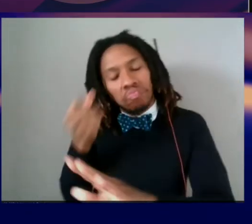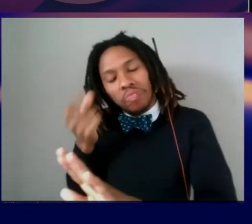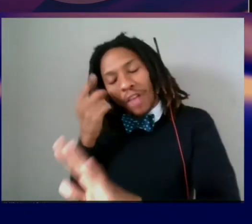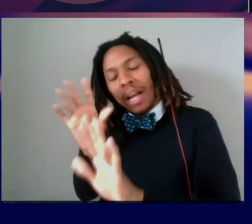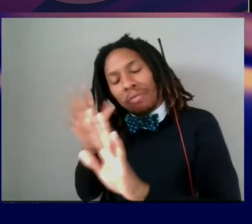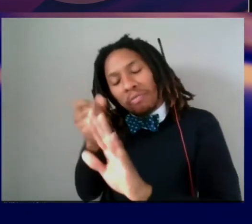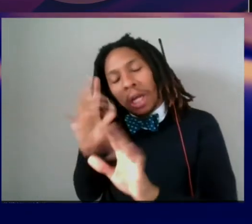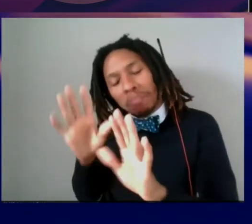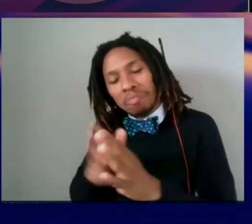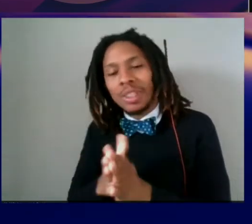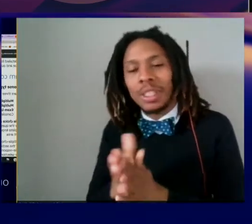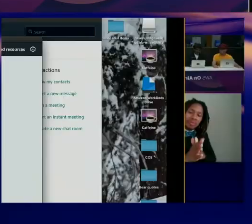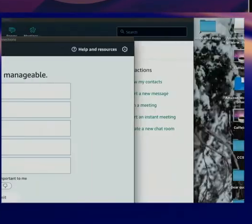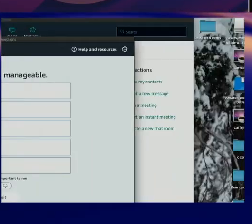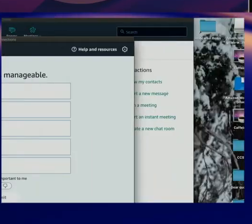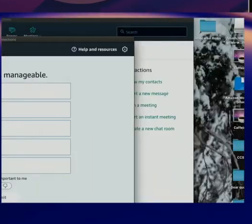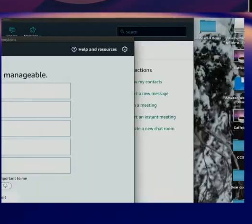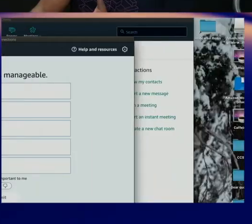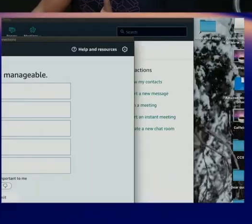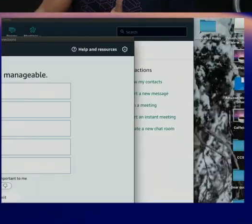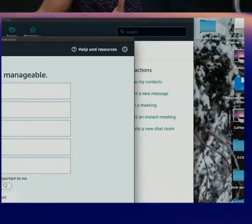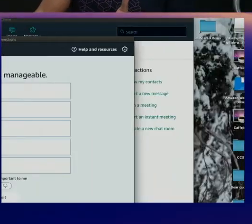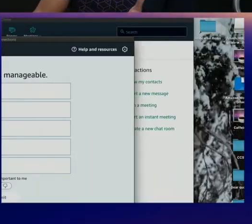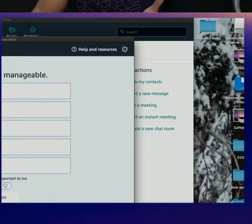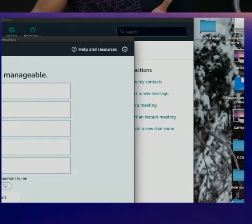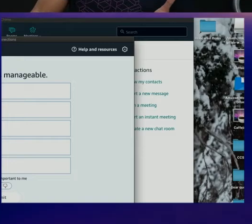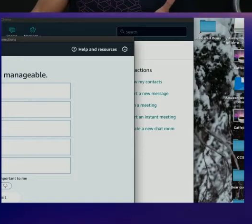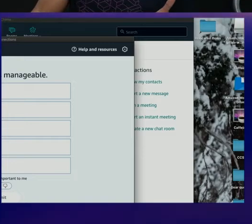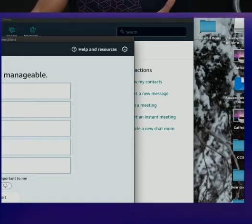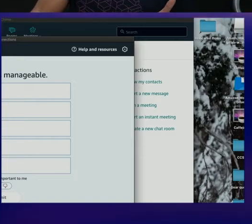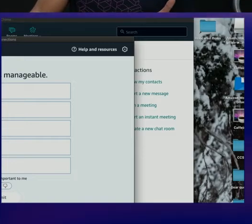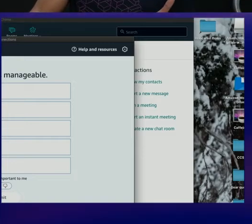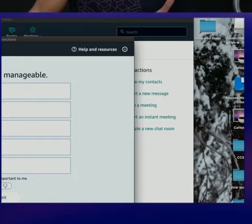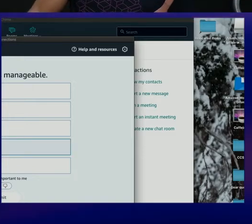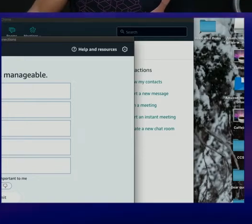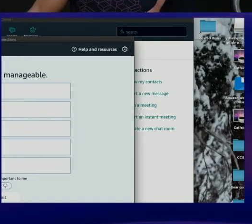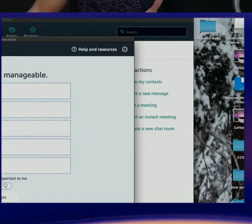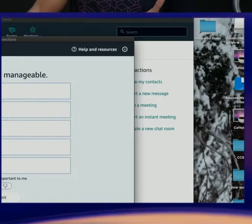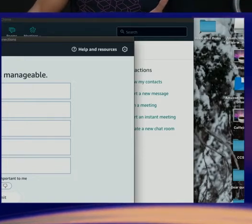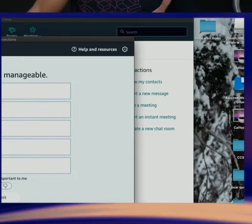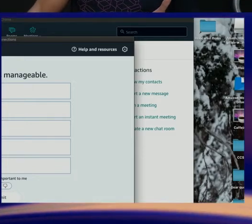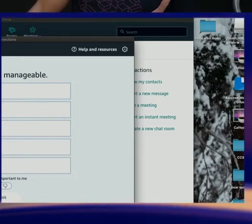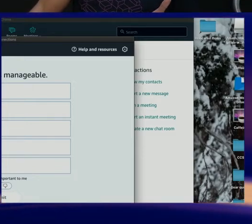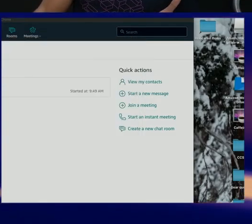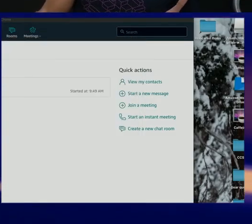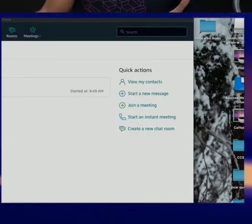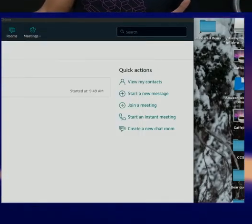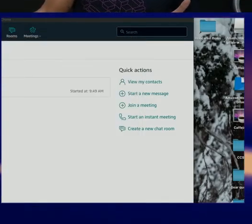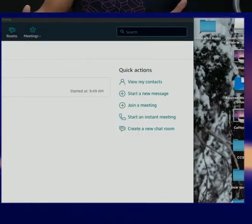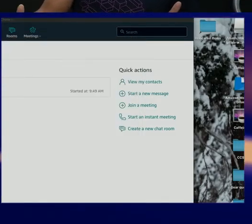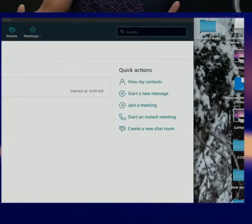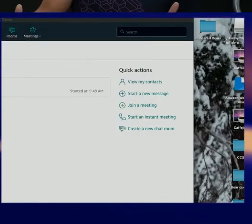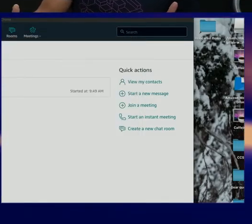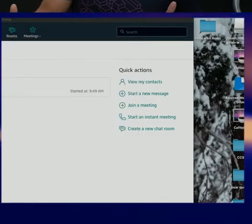Because with the exam guide, it's like we said, it's kind of a cheat sheet, so it'd be easier. [Grobelny] True. So maybe there aren't power shell questions, they're an exam. Yeah. - [Suman] You never know.